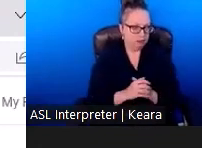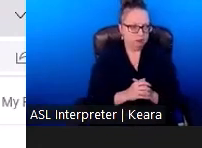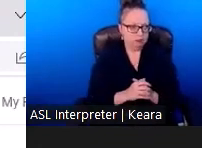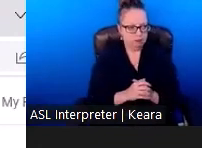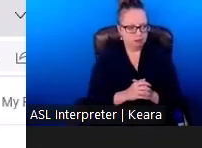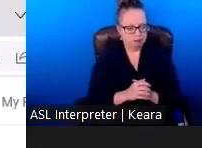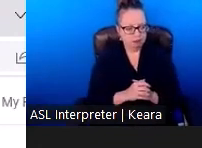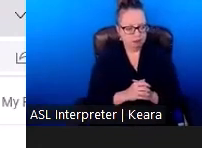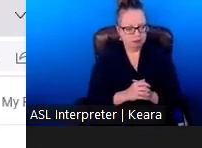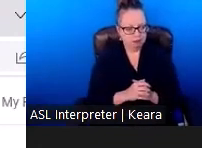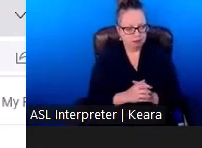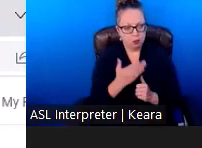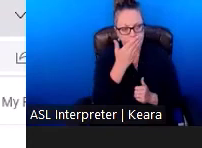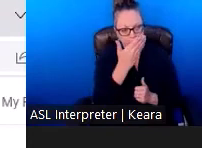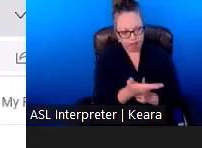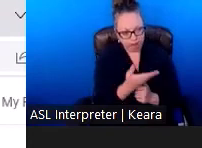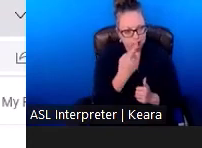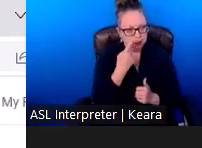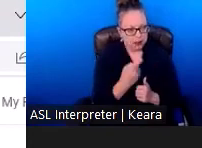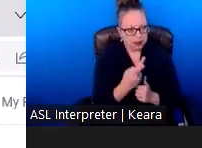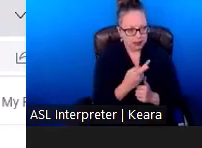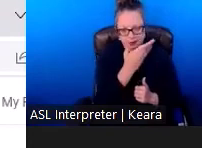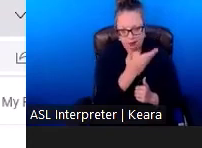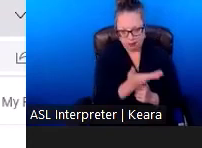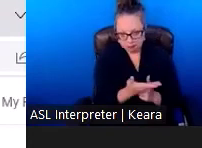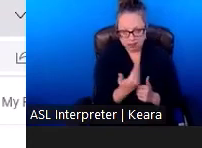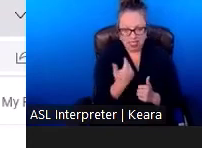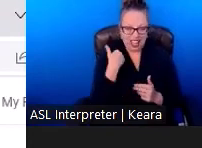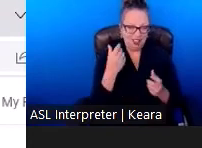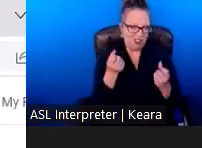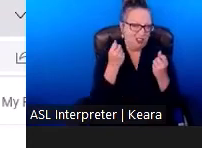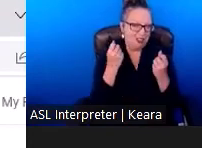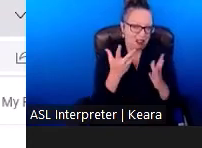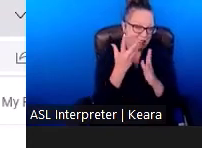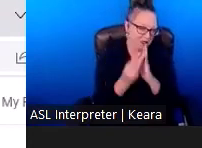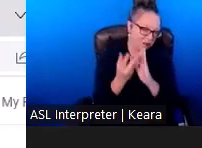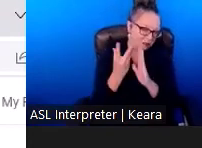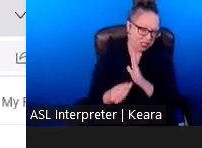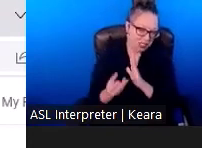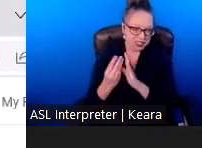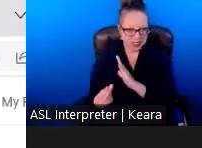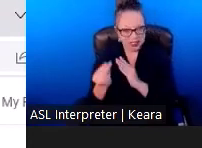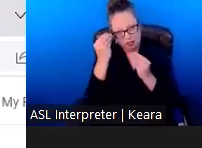So here you can see that I have quite a bit of missing information in my application and